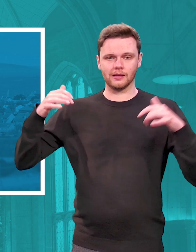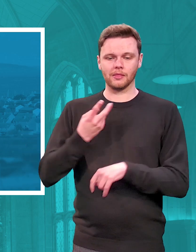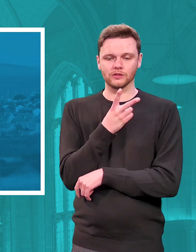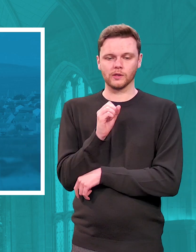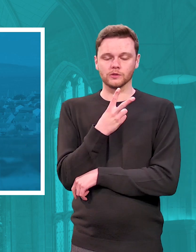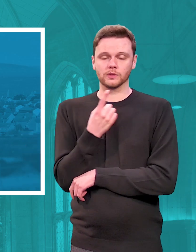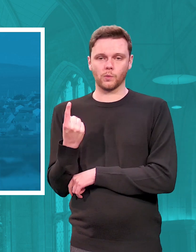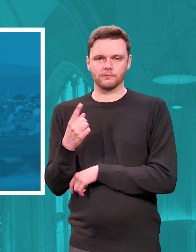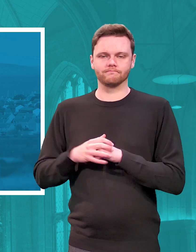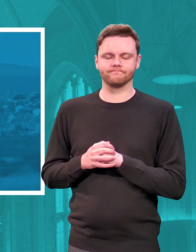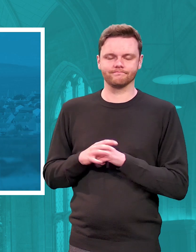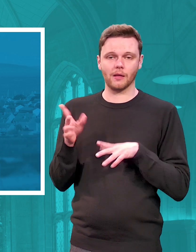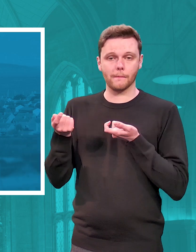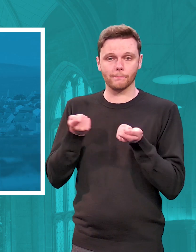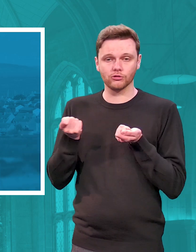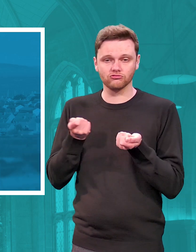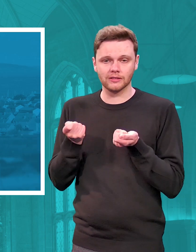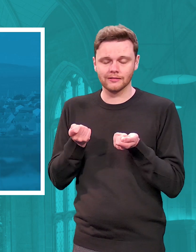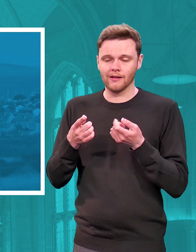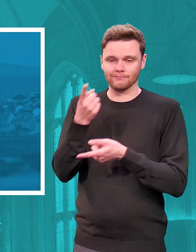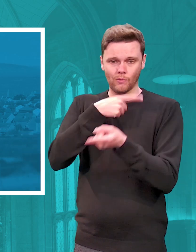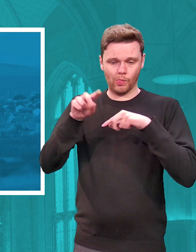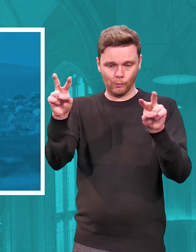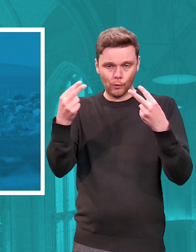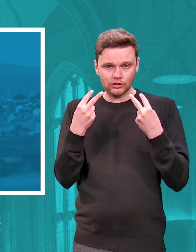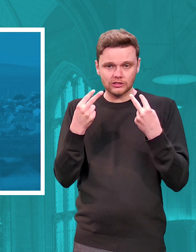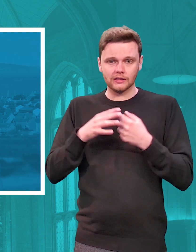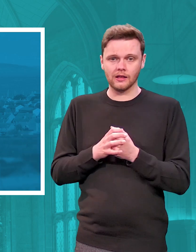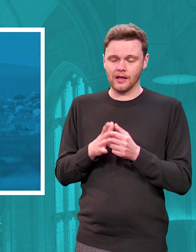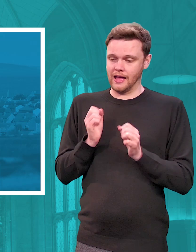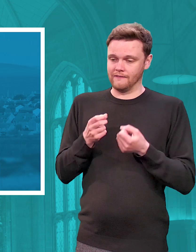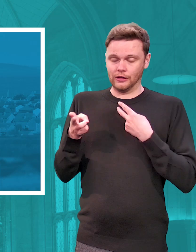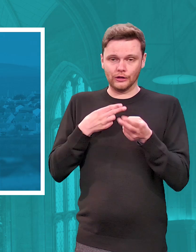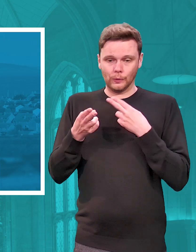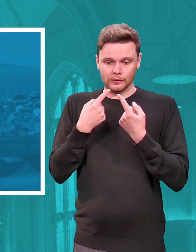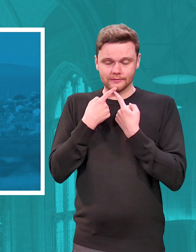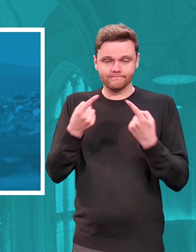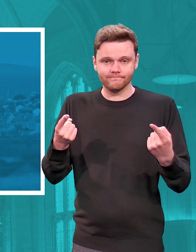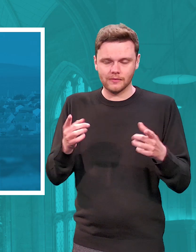Moderator, commissioners, everyone watching, I've got some news for you, its big news.